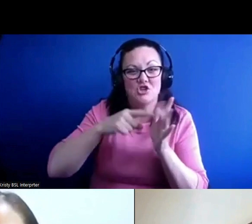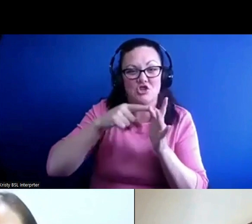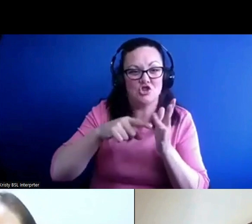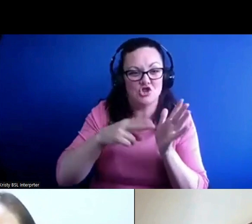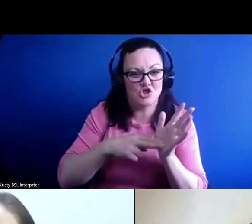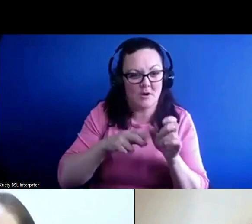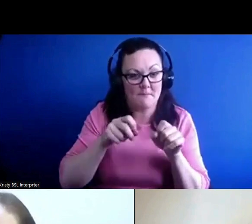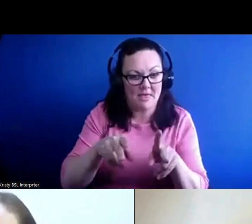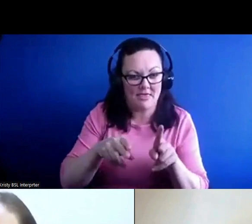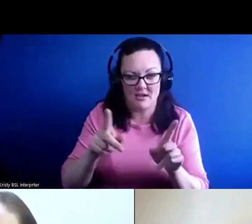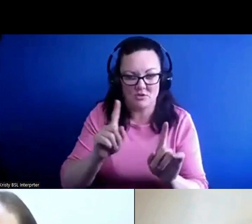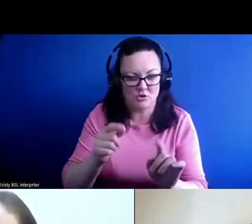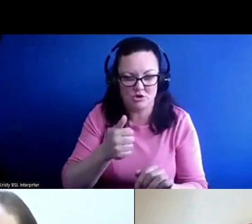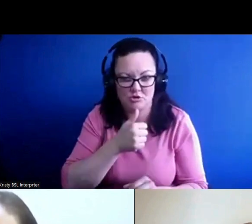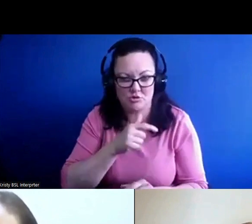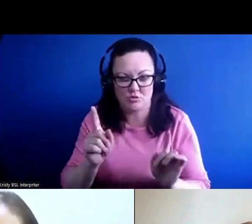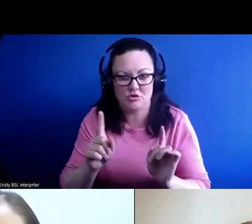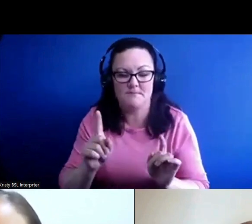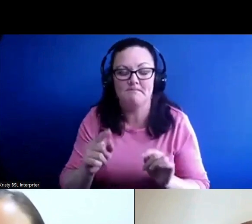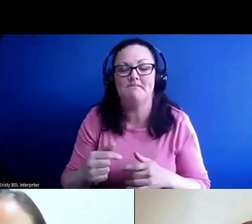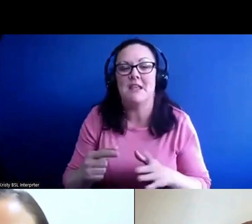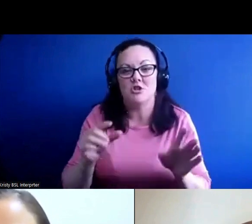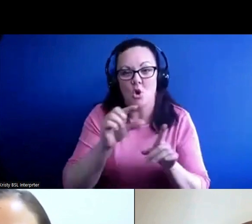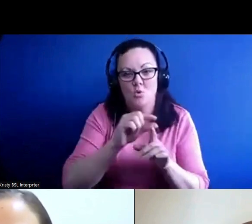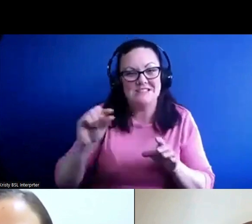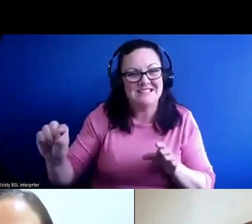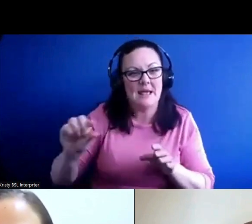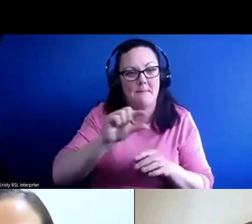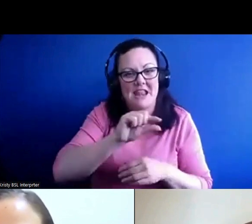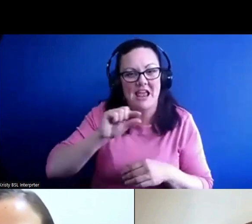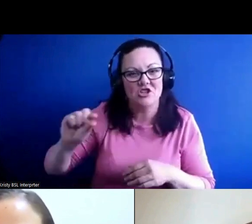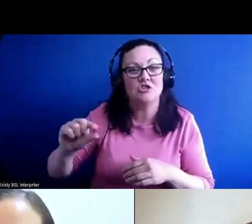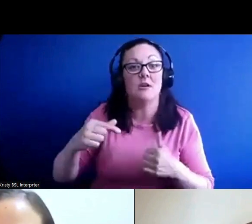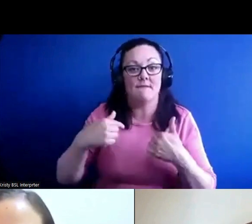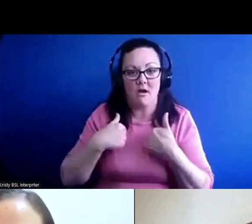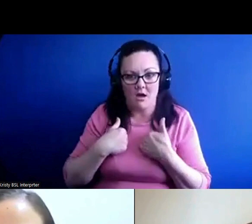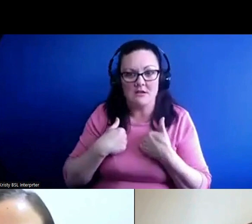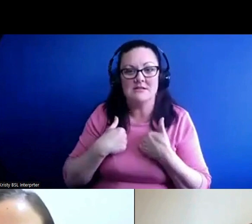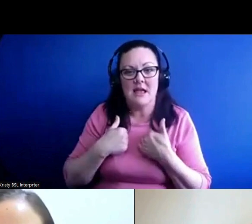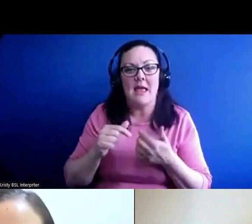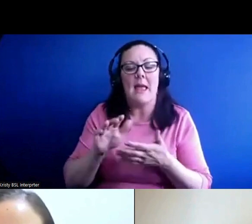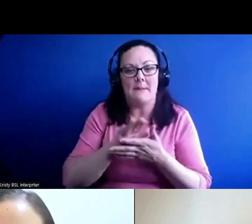So dissemination for us means a couple of things. Yes we do do